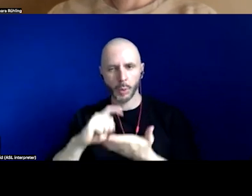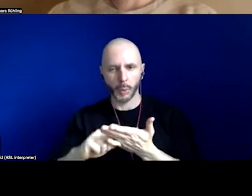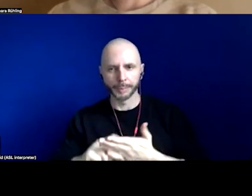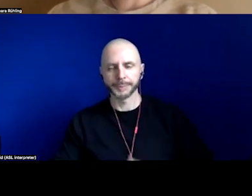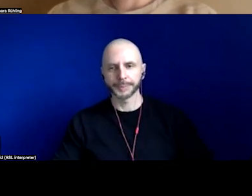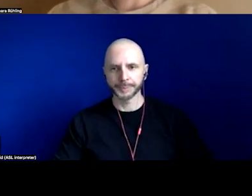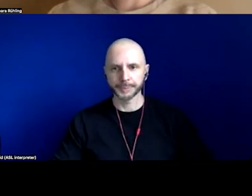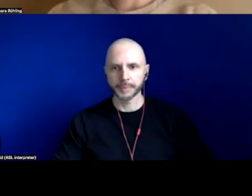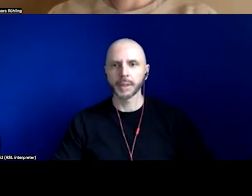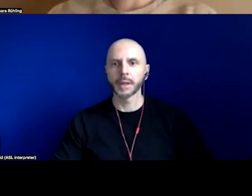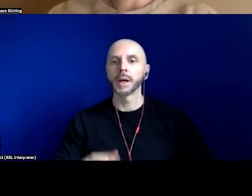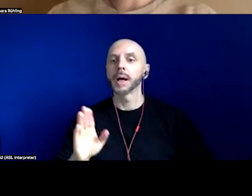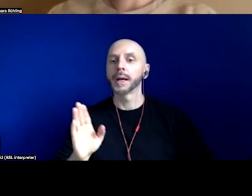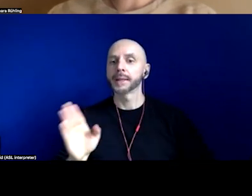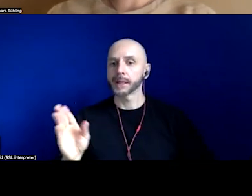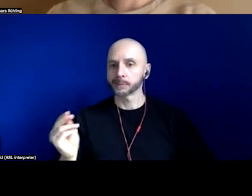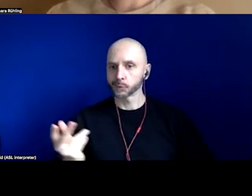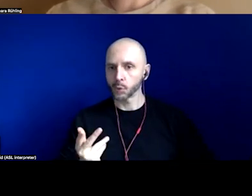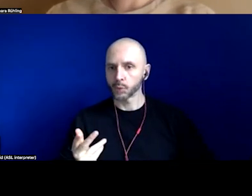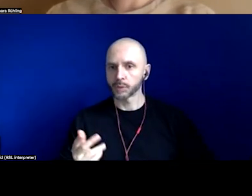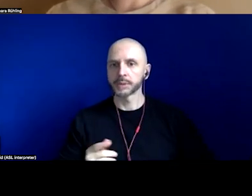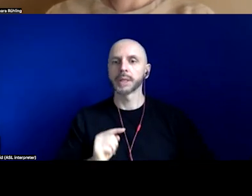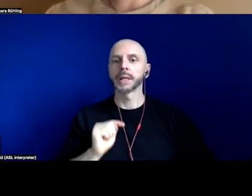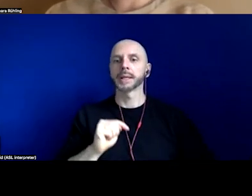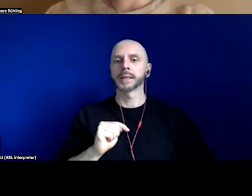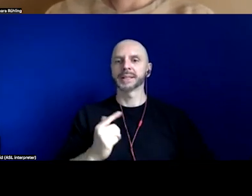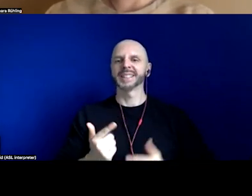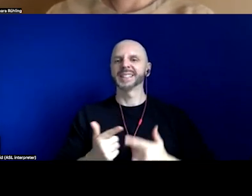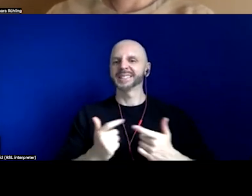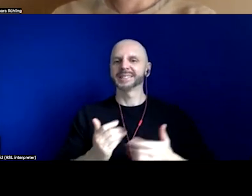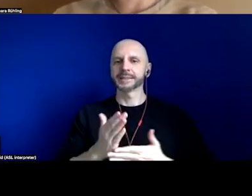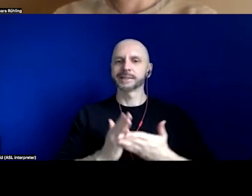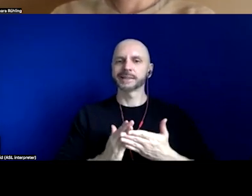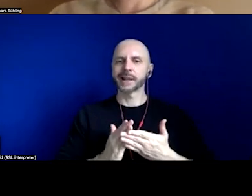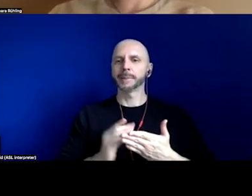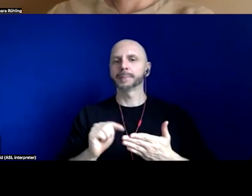tools were really good starting points for these kinds of tedious tasks such as the glossary terms,